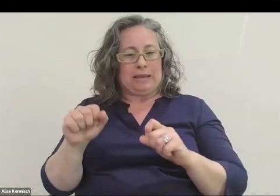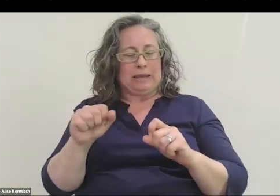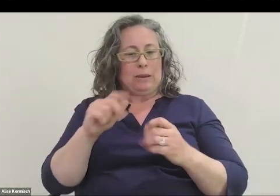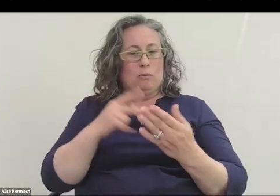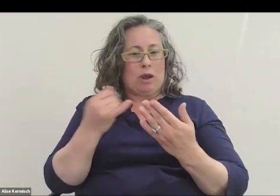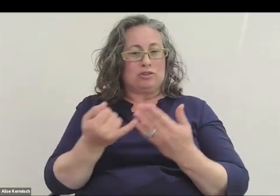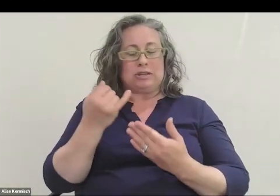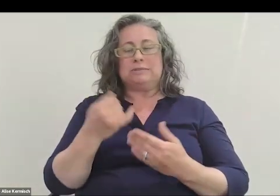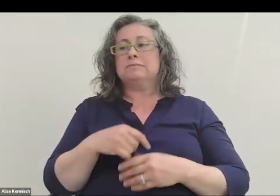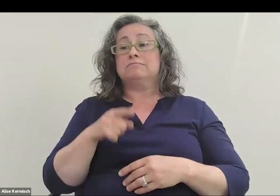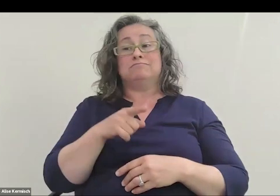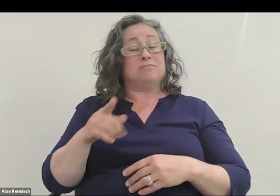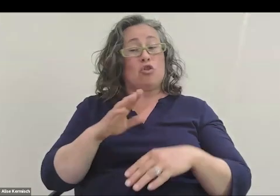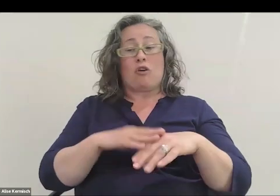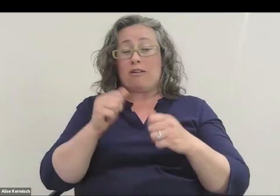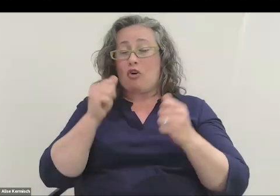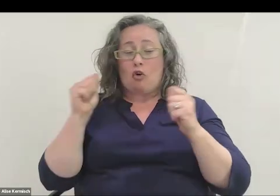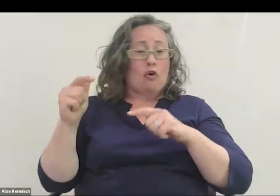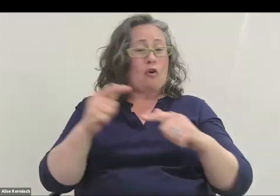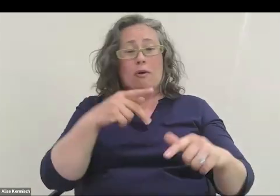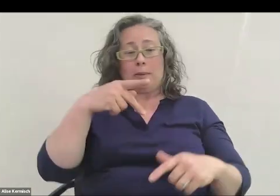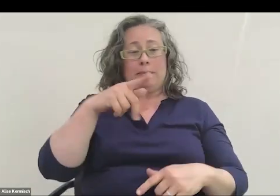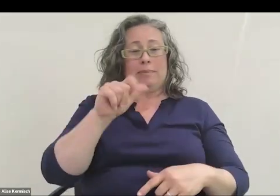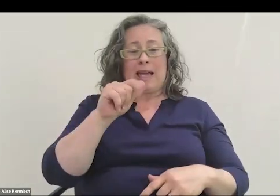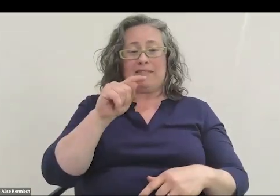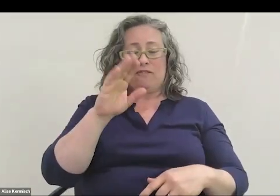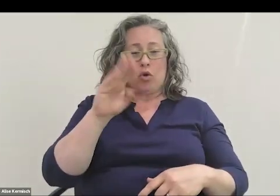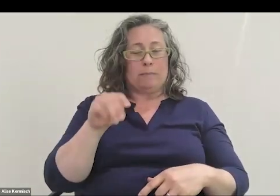She's on all the platforms. She really is our cyborg queen.